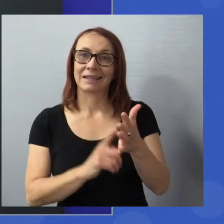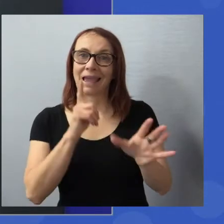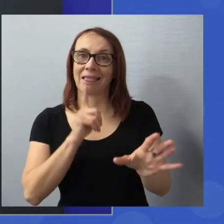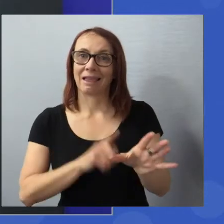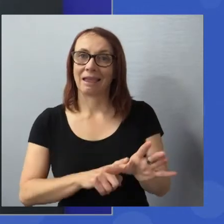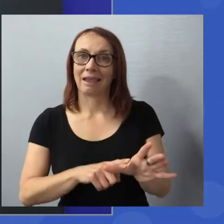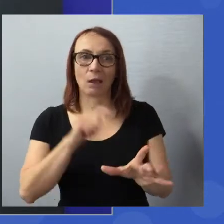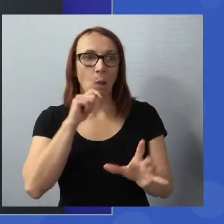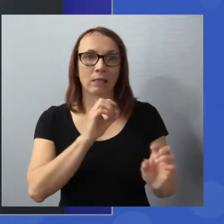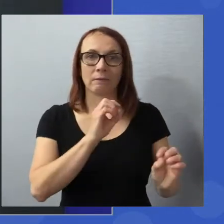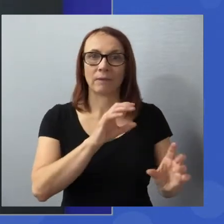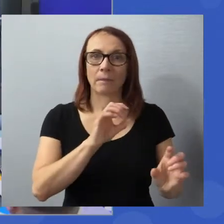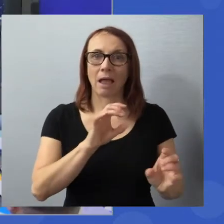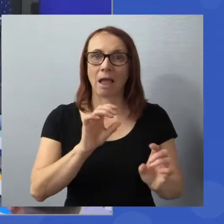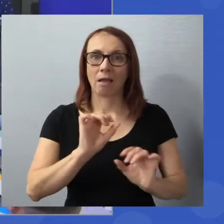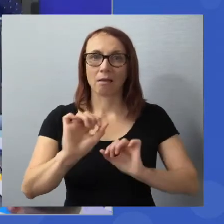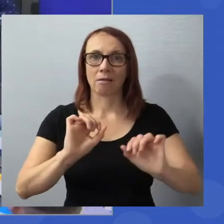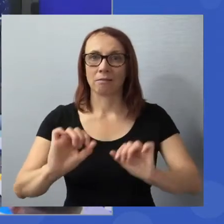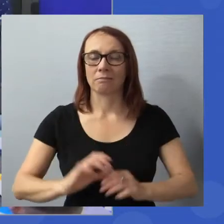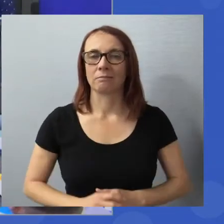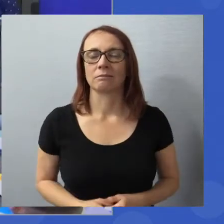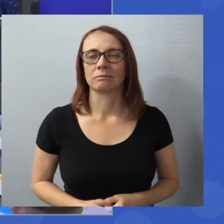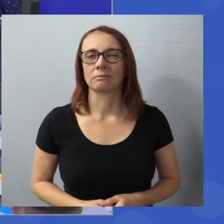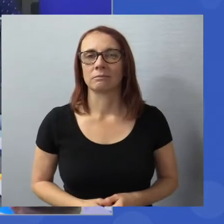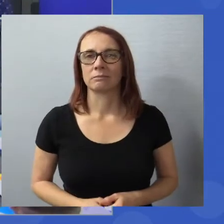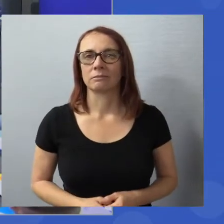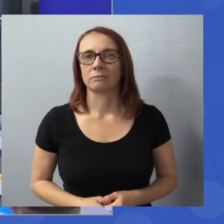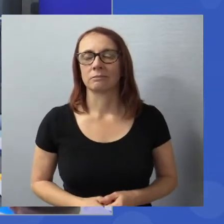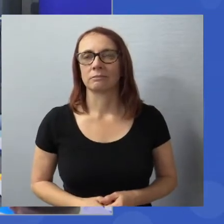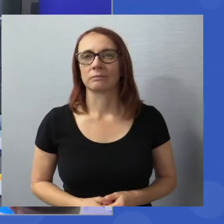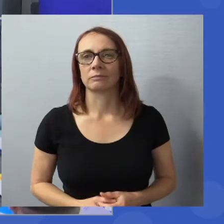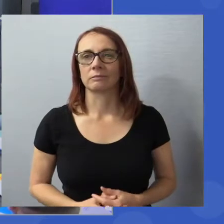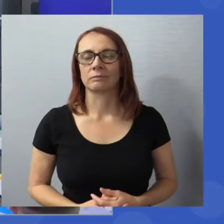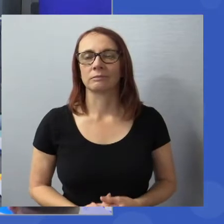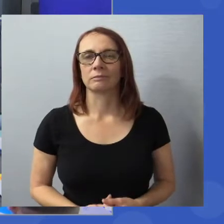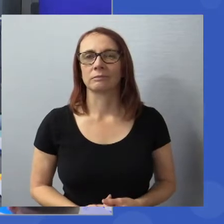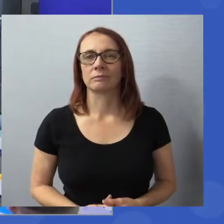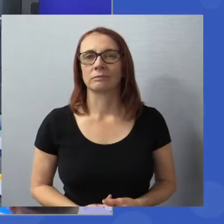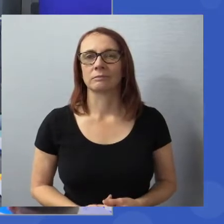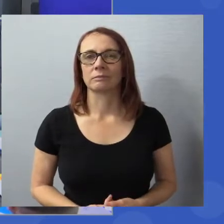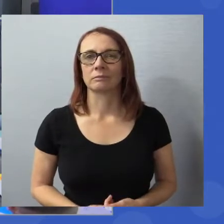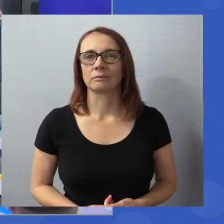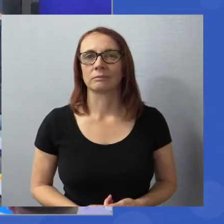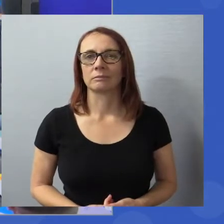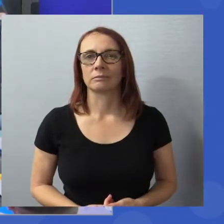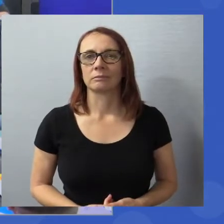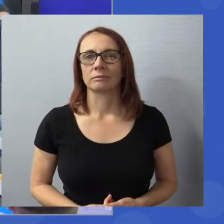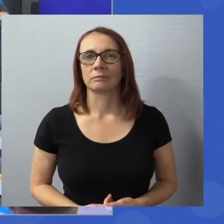from the rooms so Kelly thanks good morning everyone